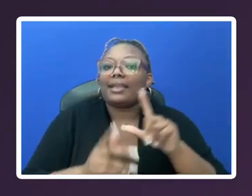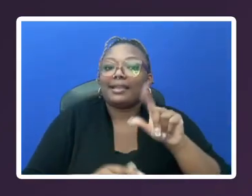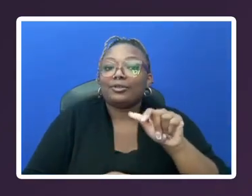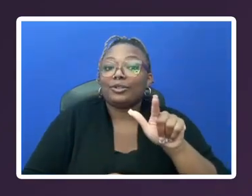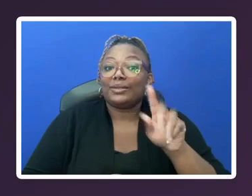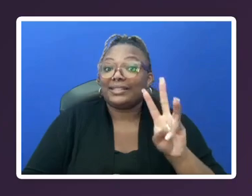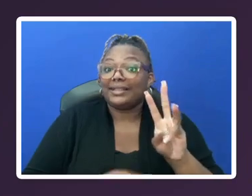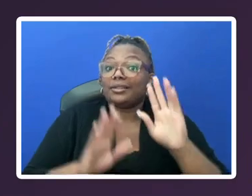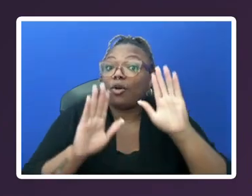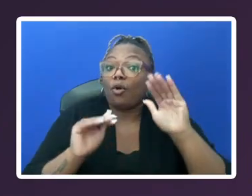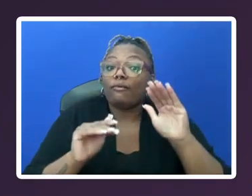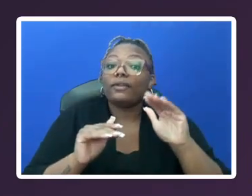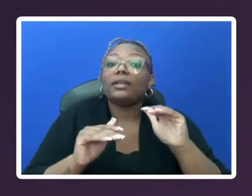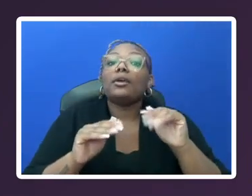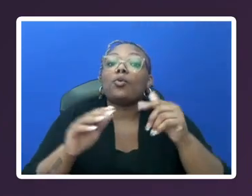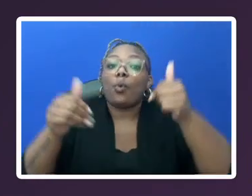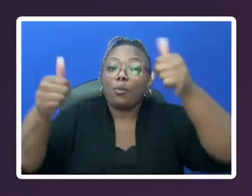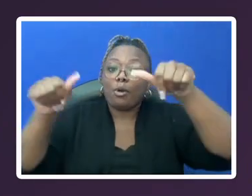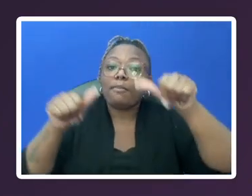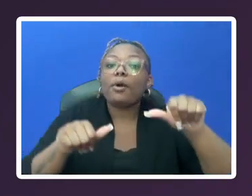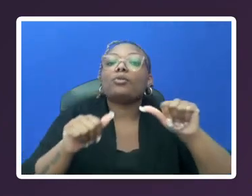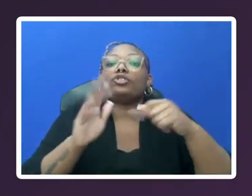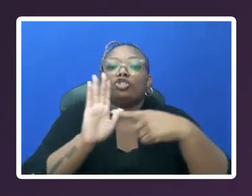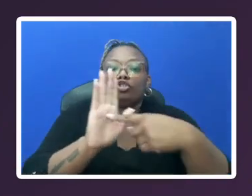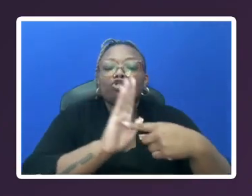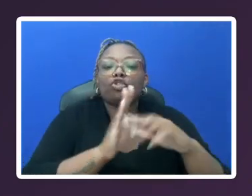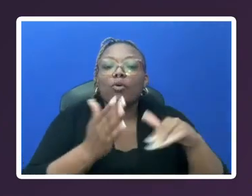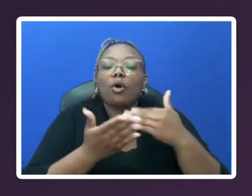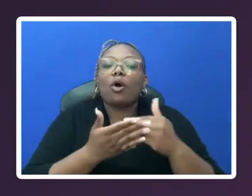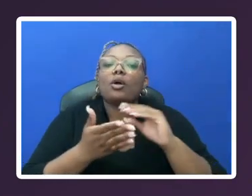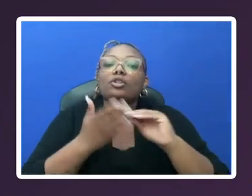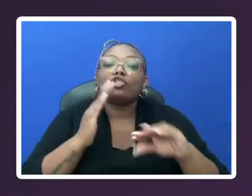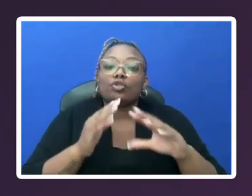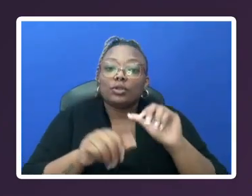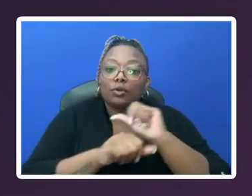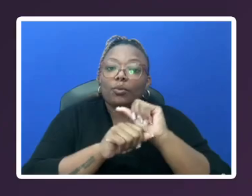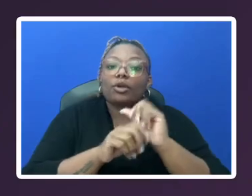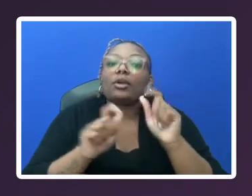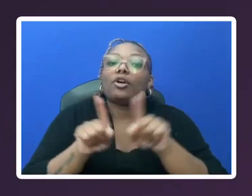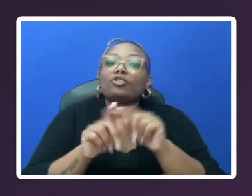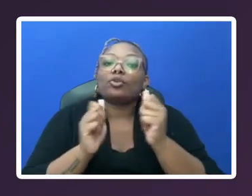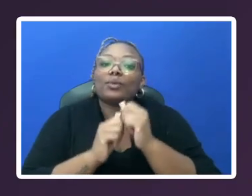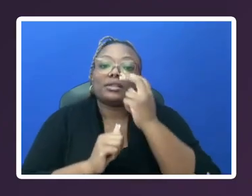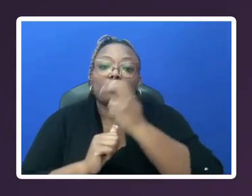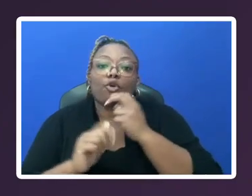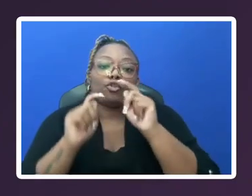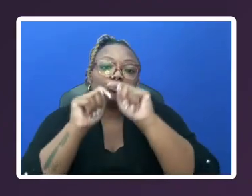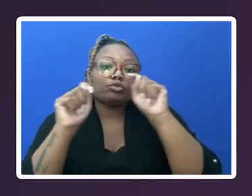student work along with some oral transcripts and some informational videos, and also the curriculum